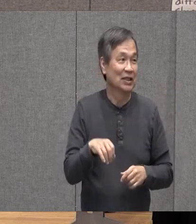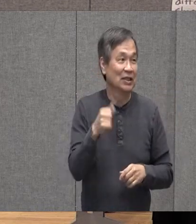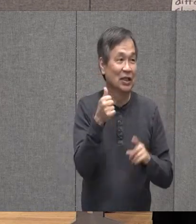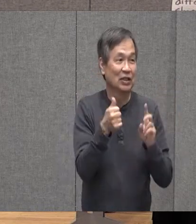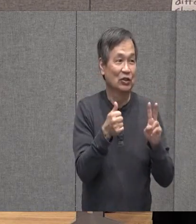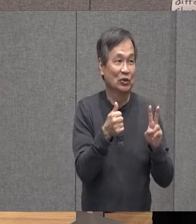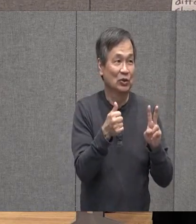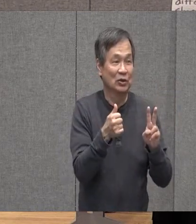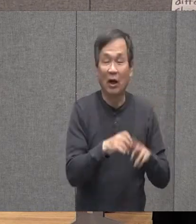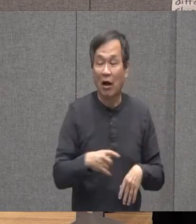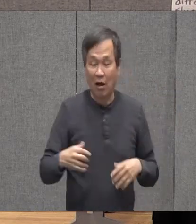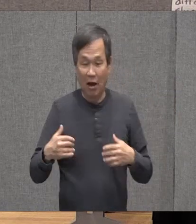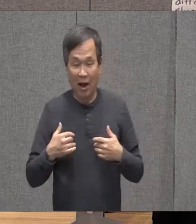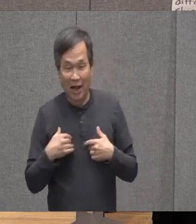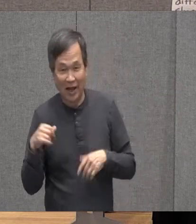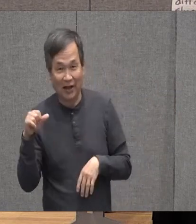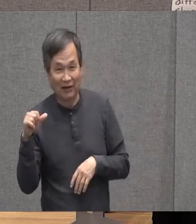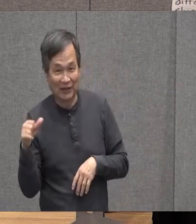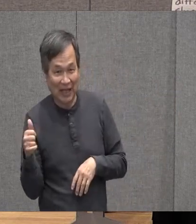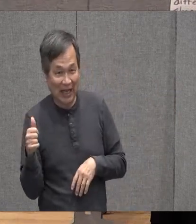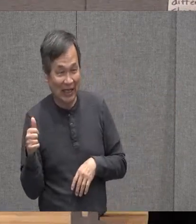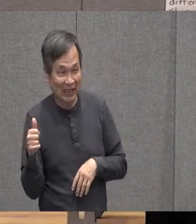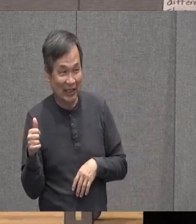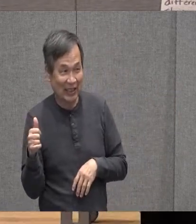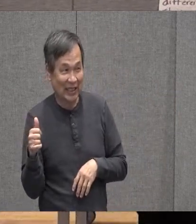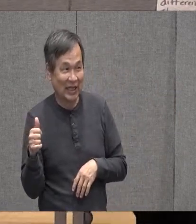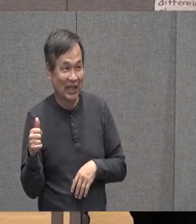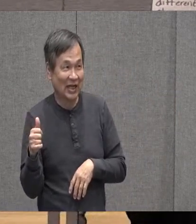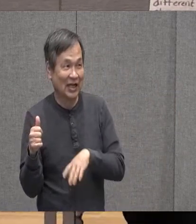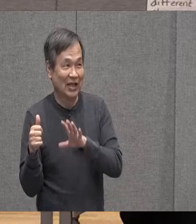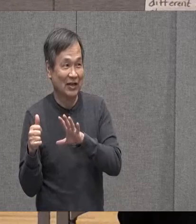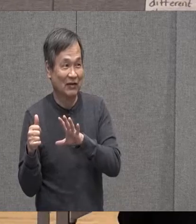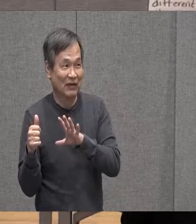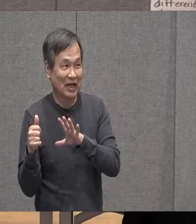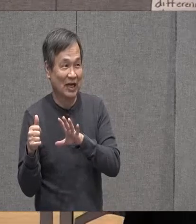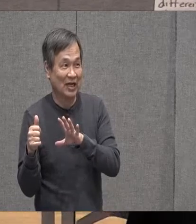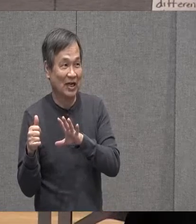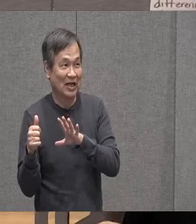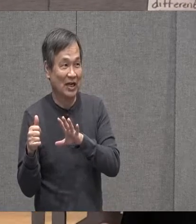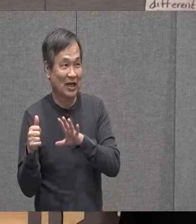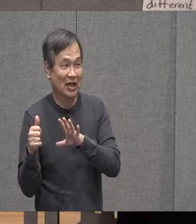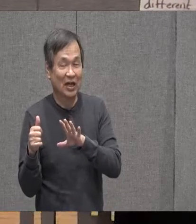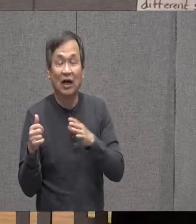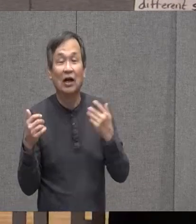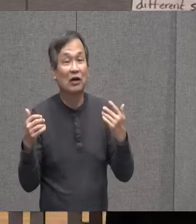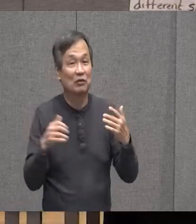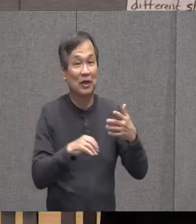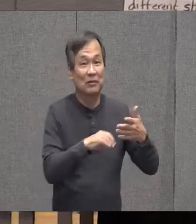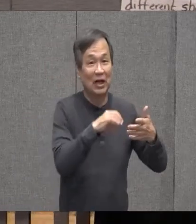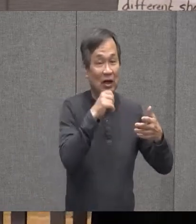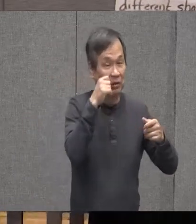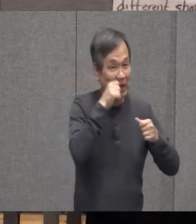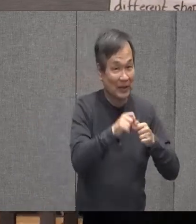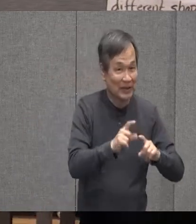I also got a face card, so that equals a 10 and a five. Okay, let's see. Remember, the one with the greater difference